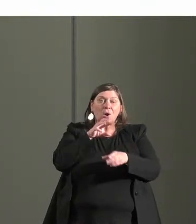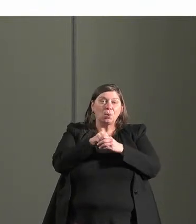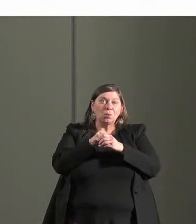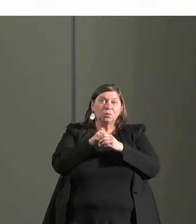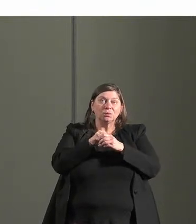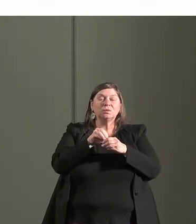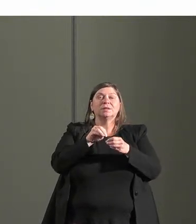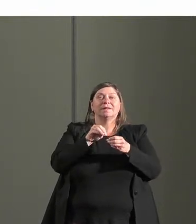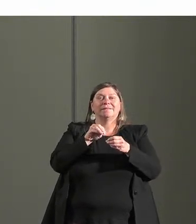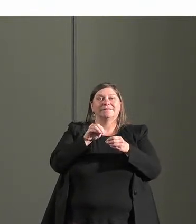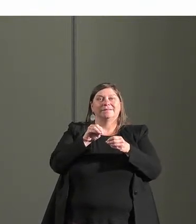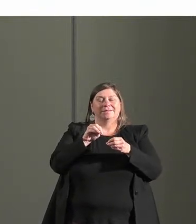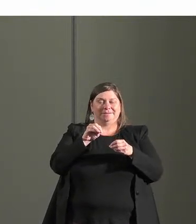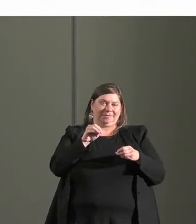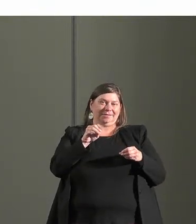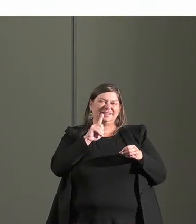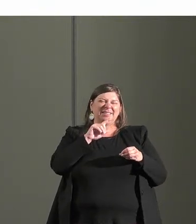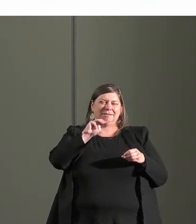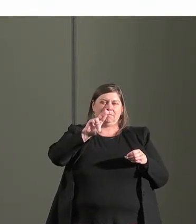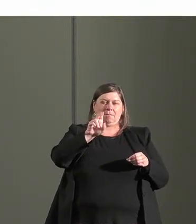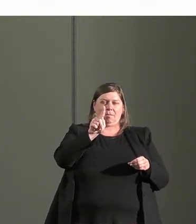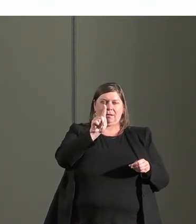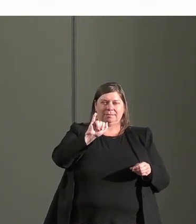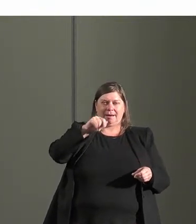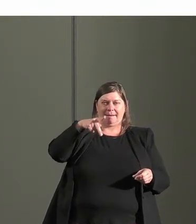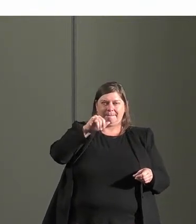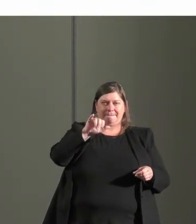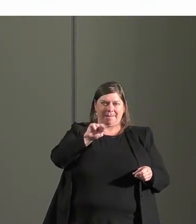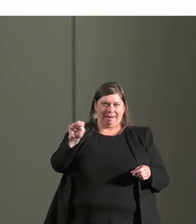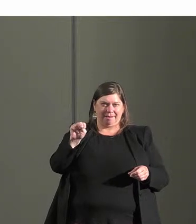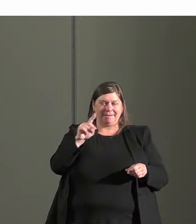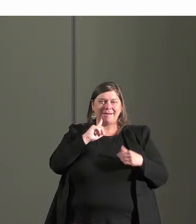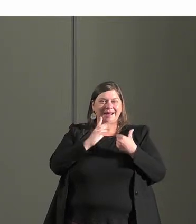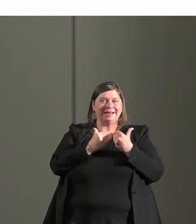Google meet. Steps toward inclusive platform is multi